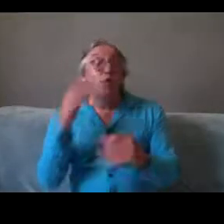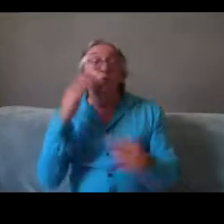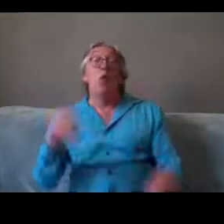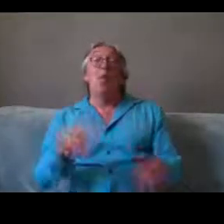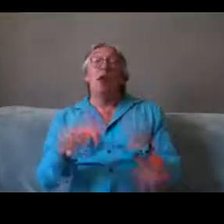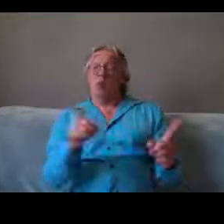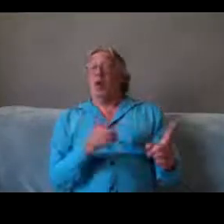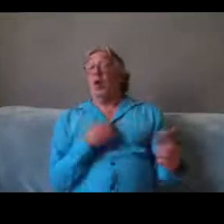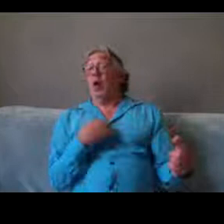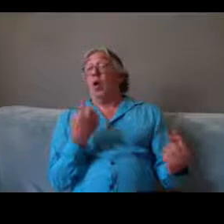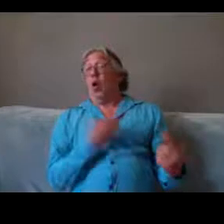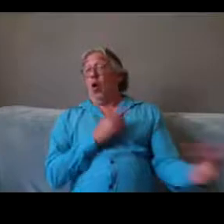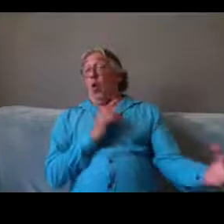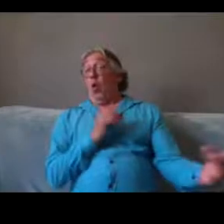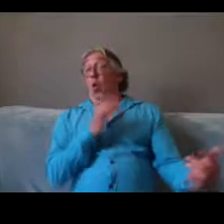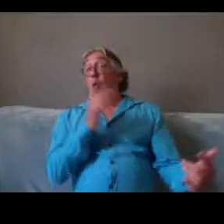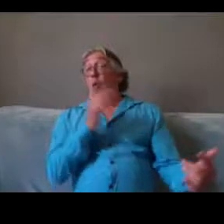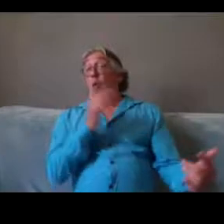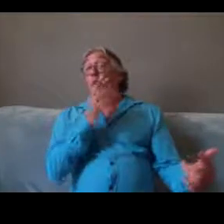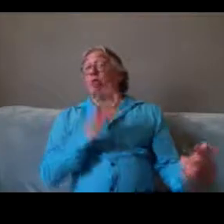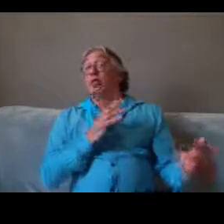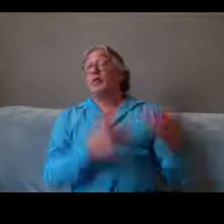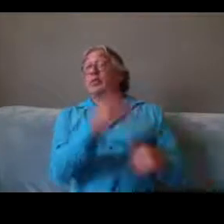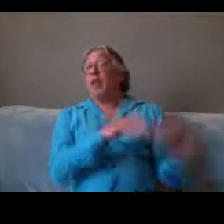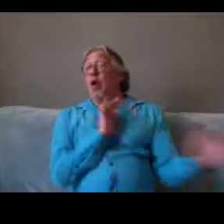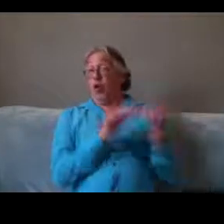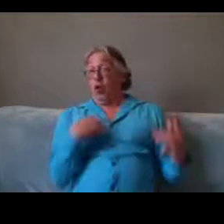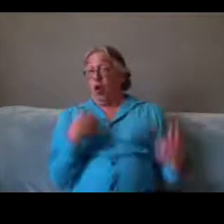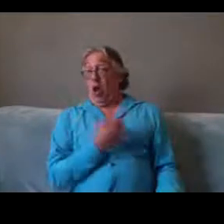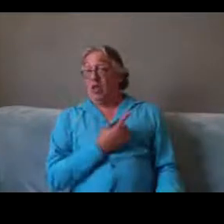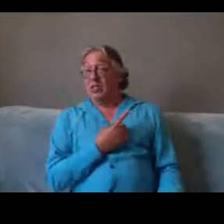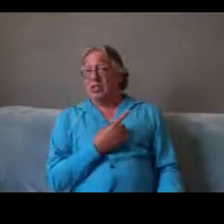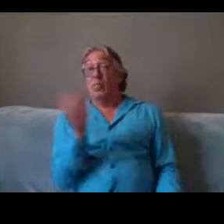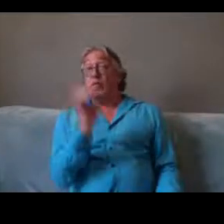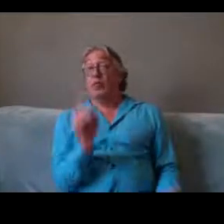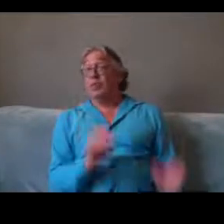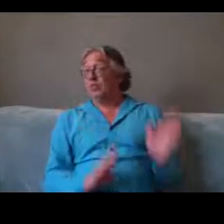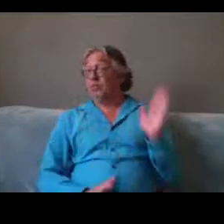And I won't say anything about this. Here are just some links,